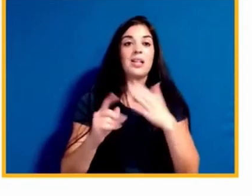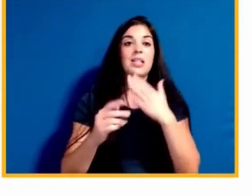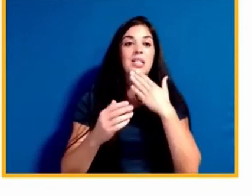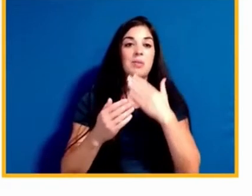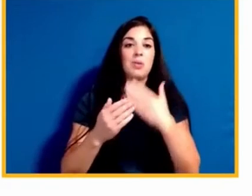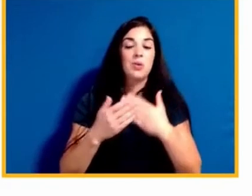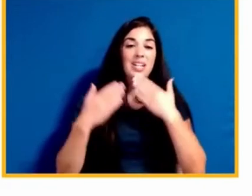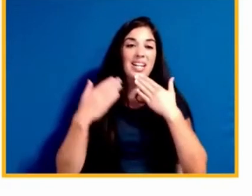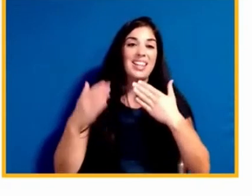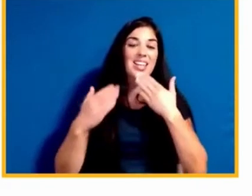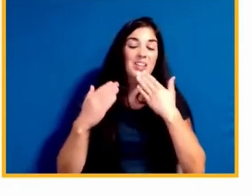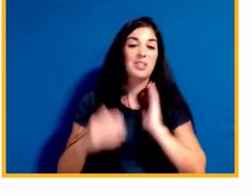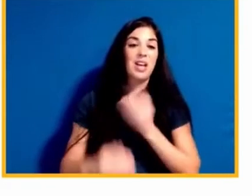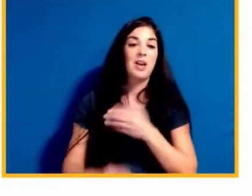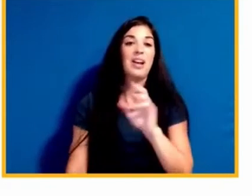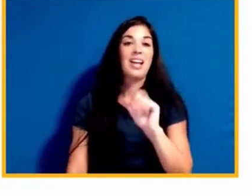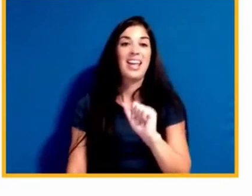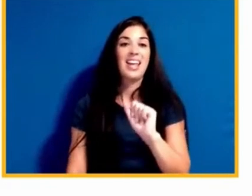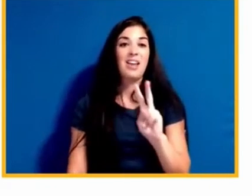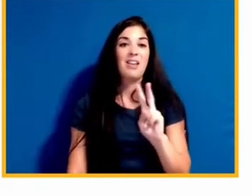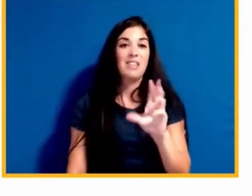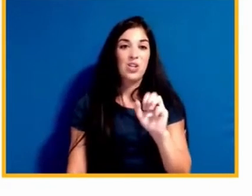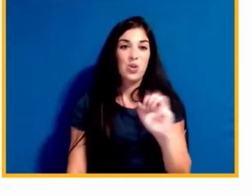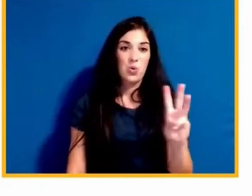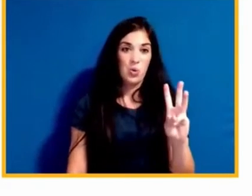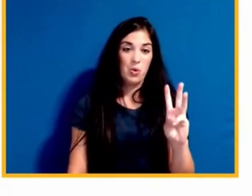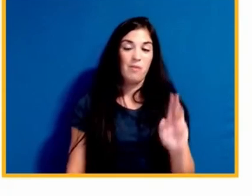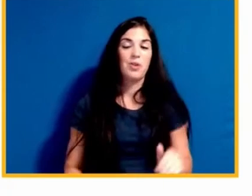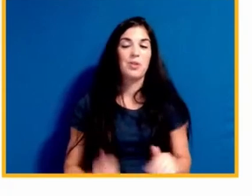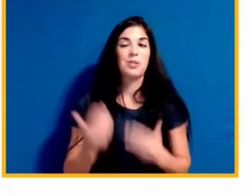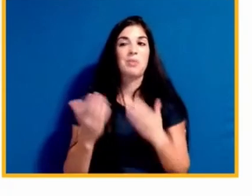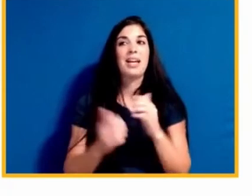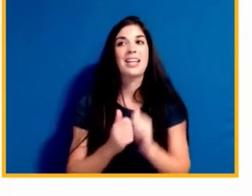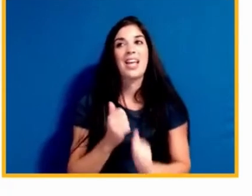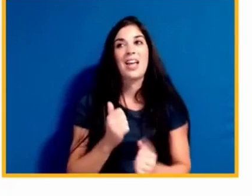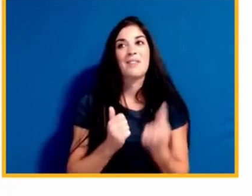thank you's to our A.V. crew for supplying everyone here with